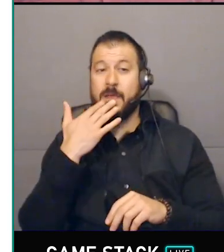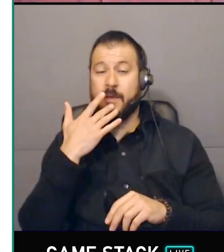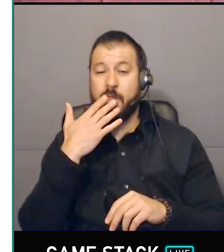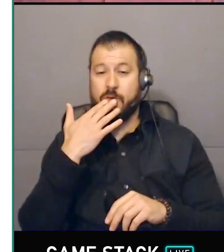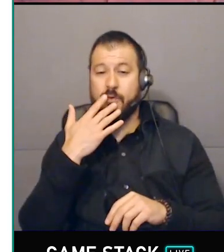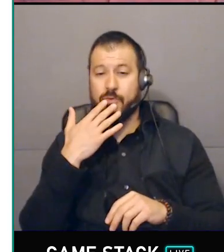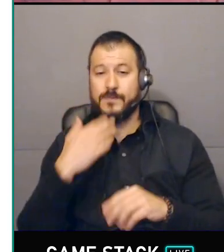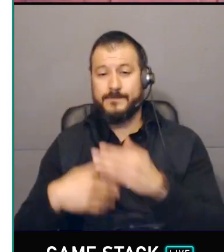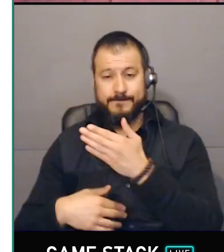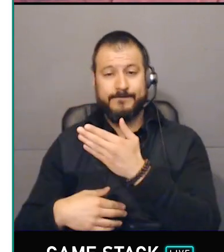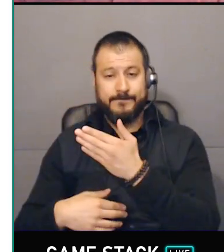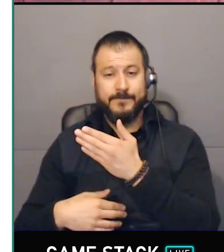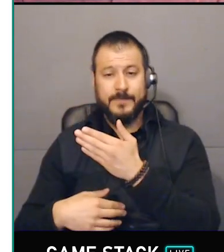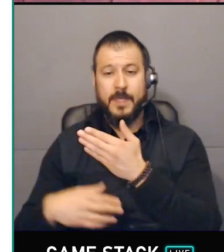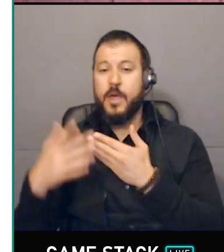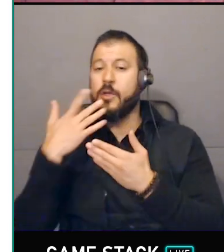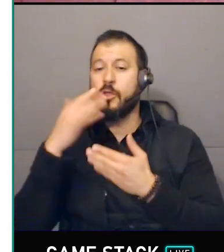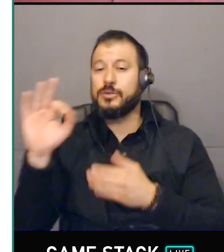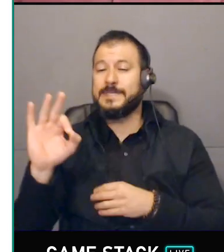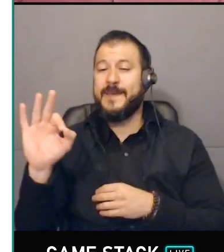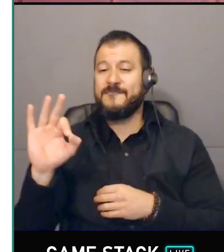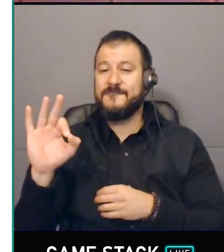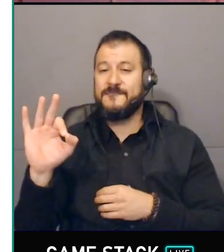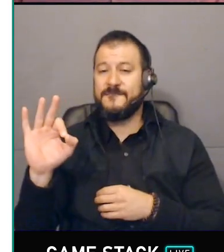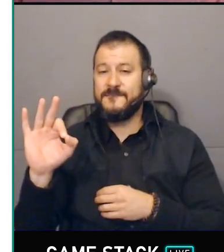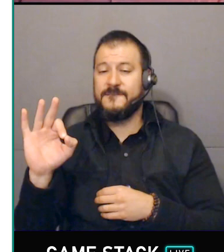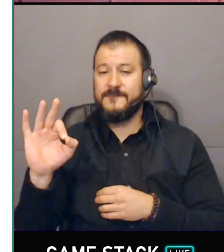so here our color is F, and the integral we're trying